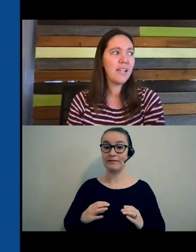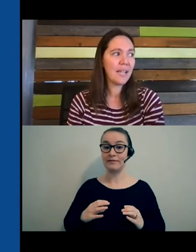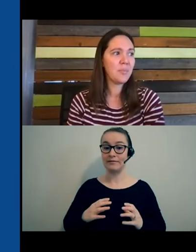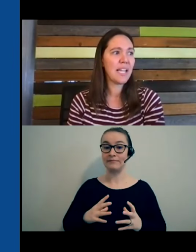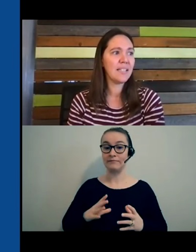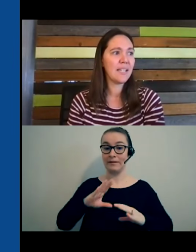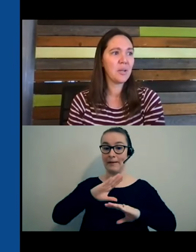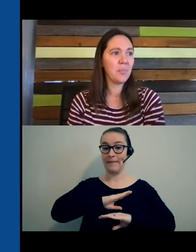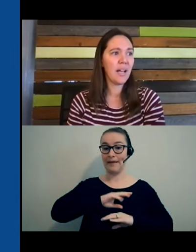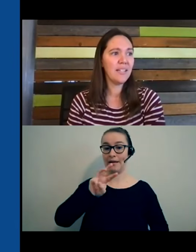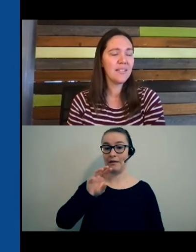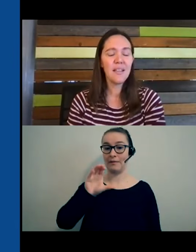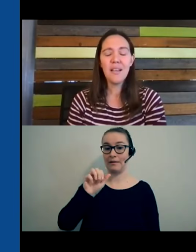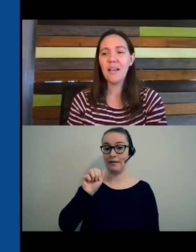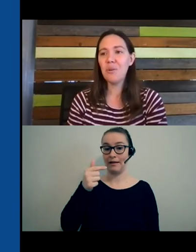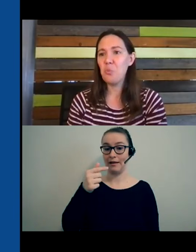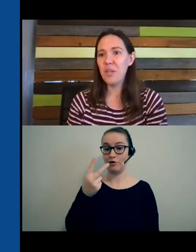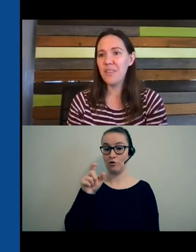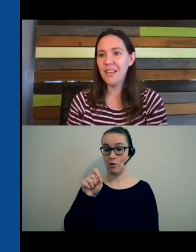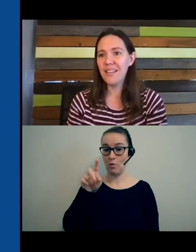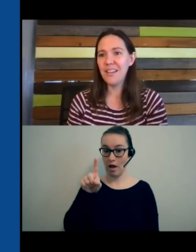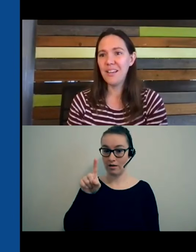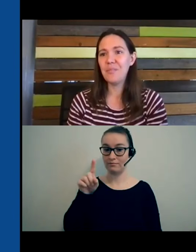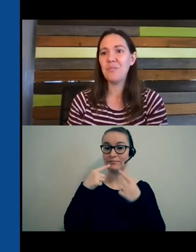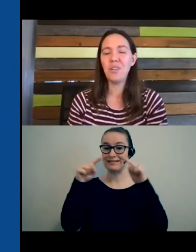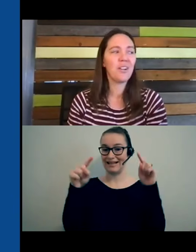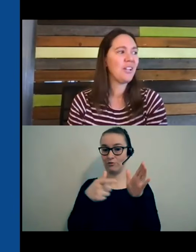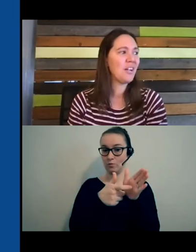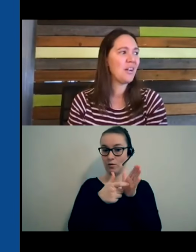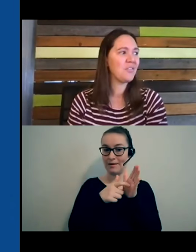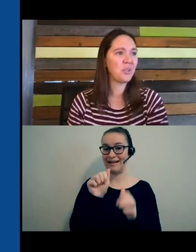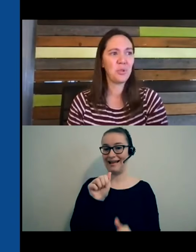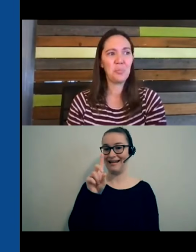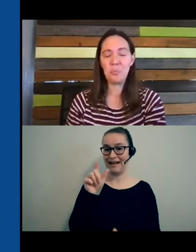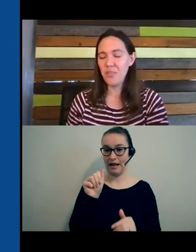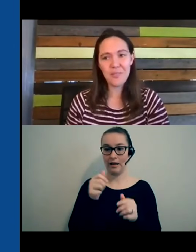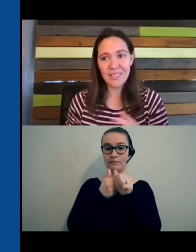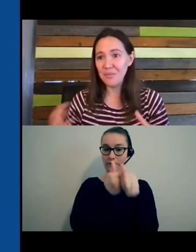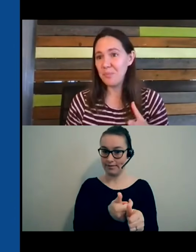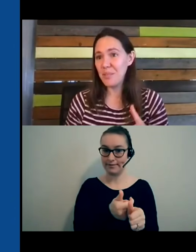and be ADA compliant within very affordable means.